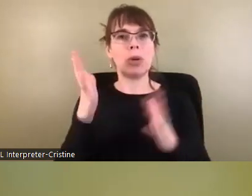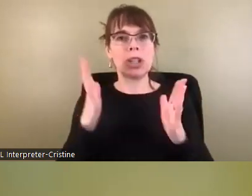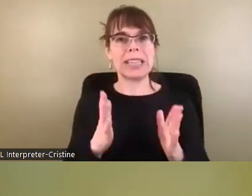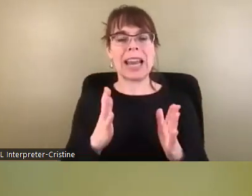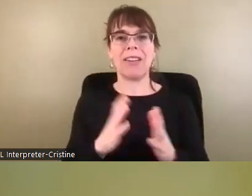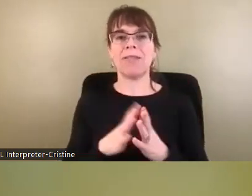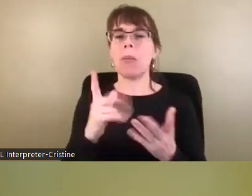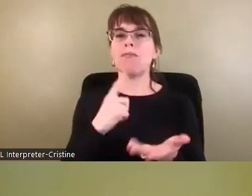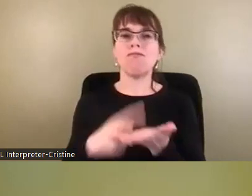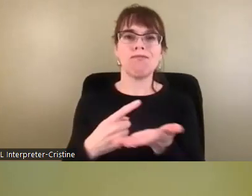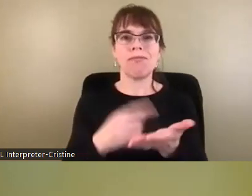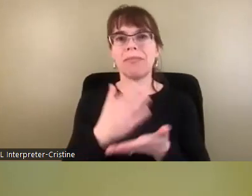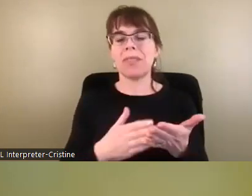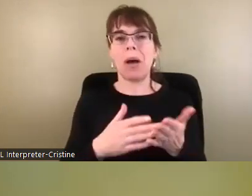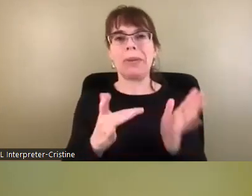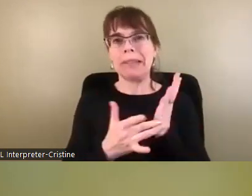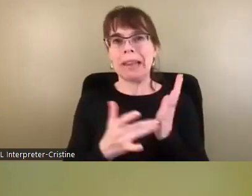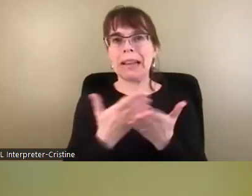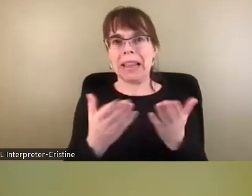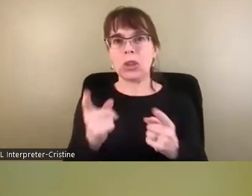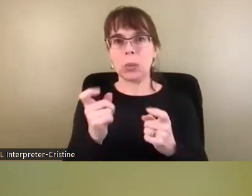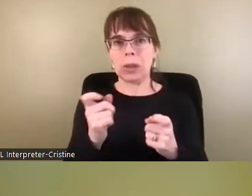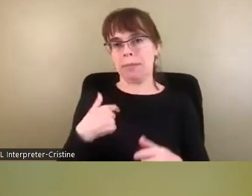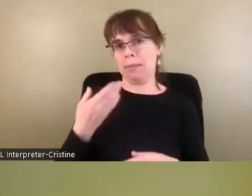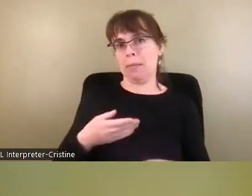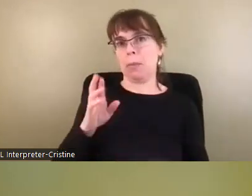wanna go over a couple of things really quick. So I'm Brandy from Violence Free Colorado.